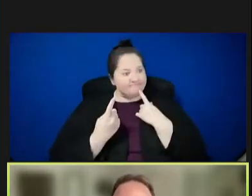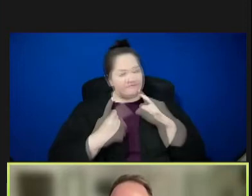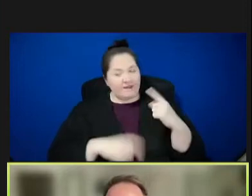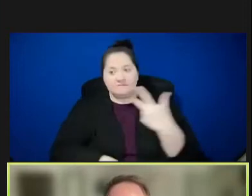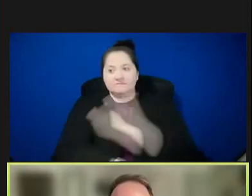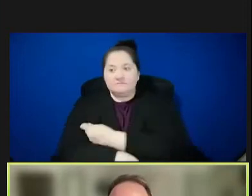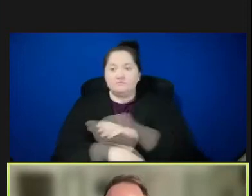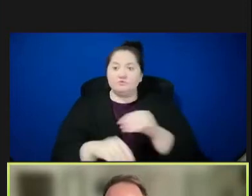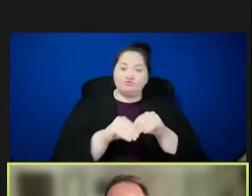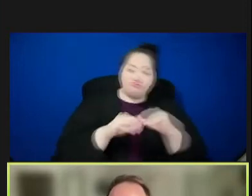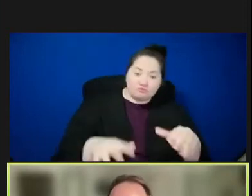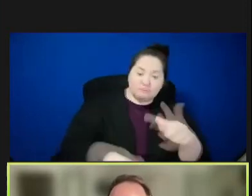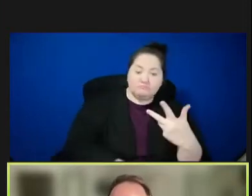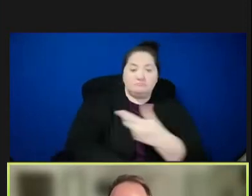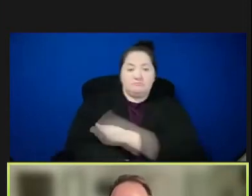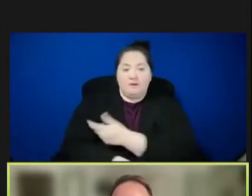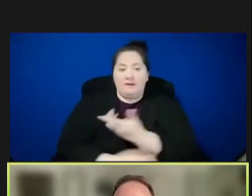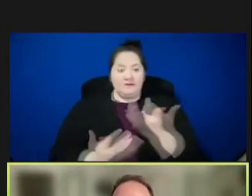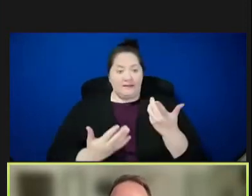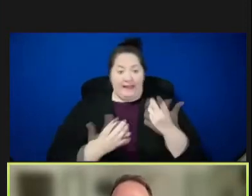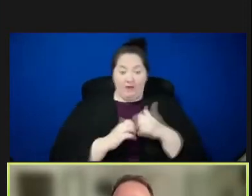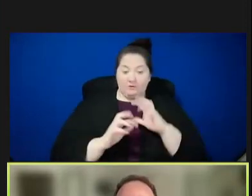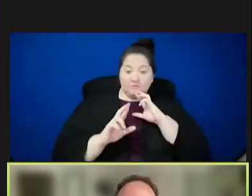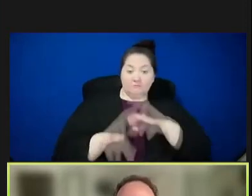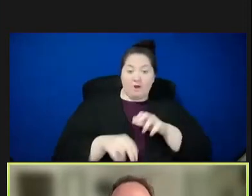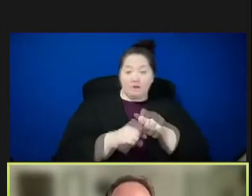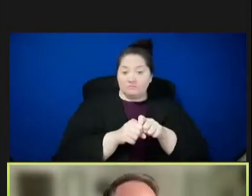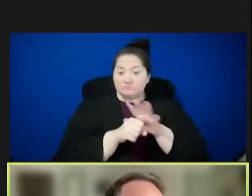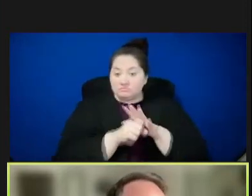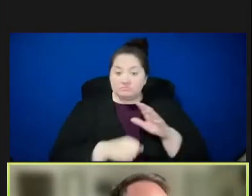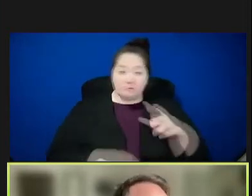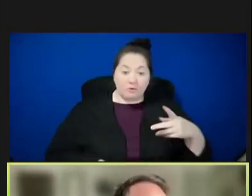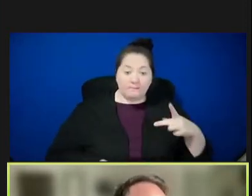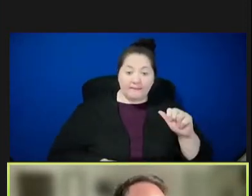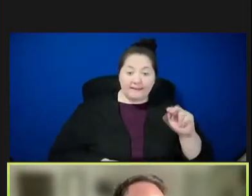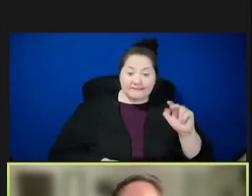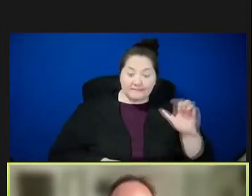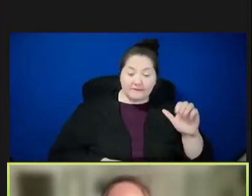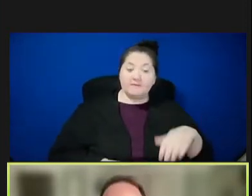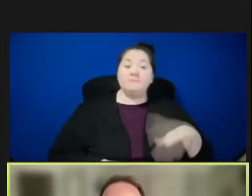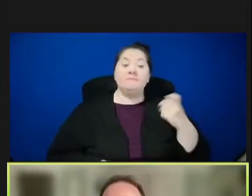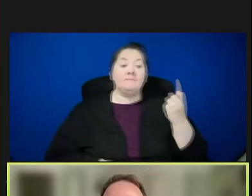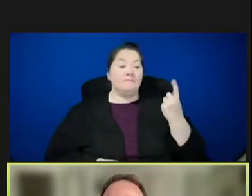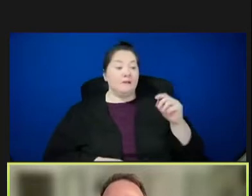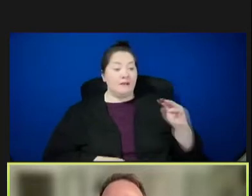and our ability to respond to pandemics. And particularly, mRNA, which is a very powerful tool